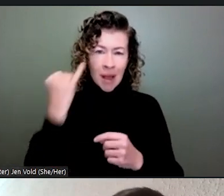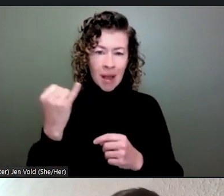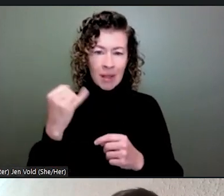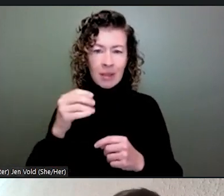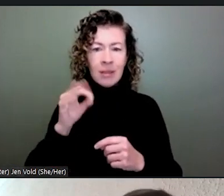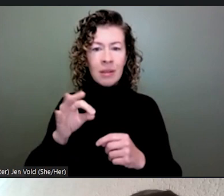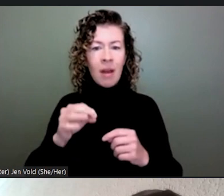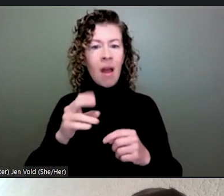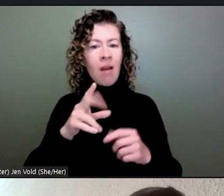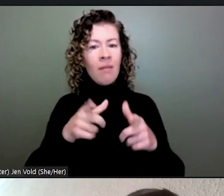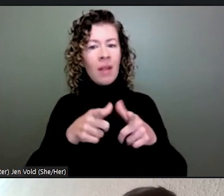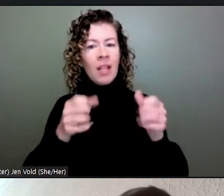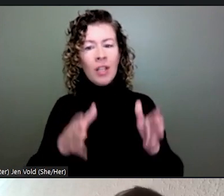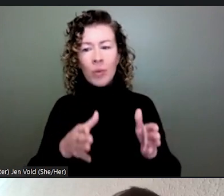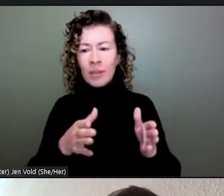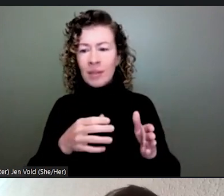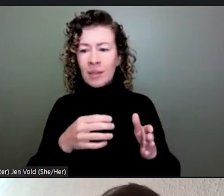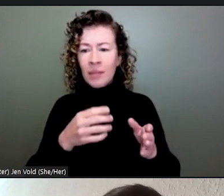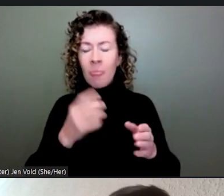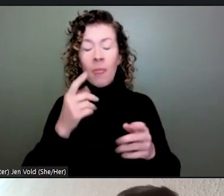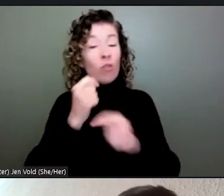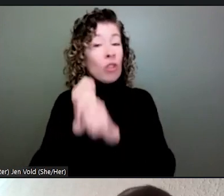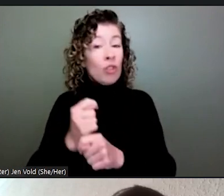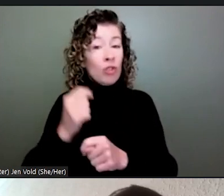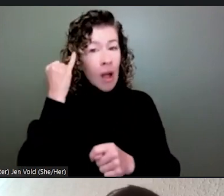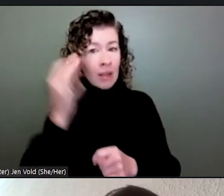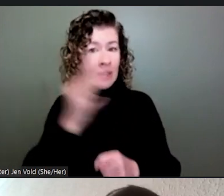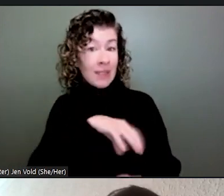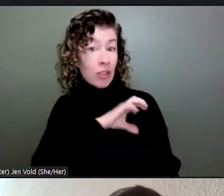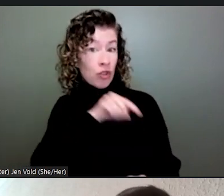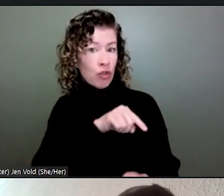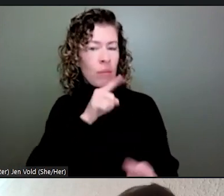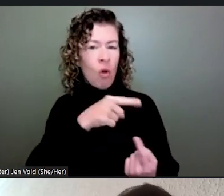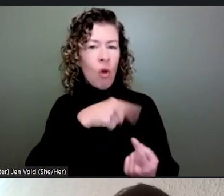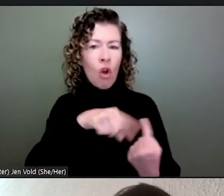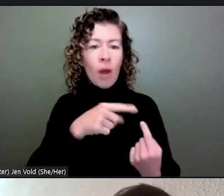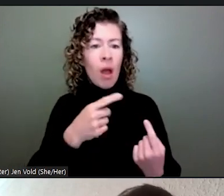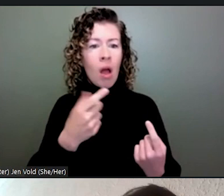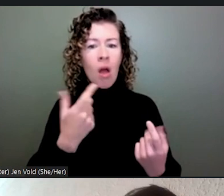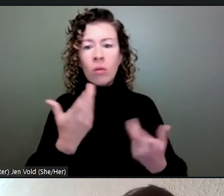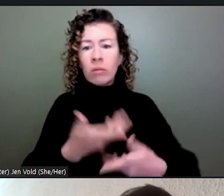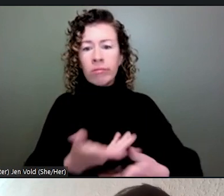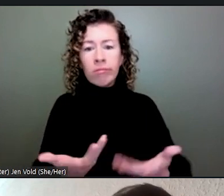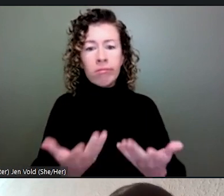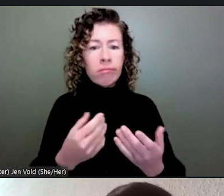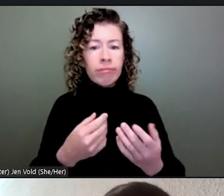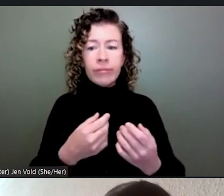So, I mean, the traditional notions of citizenship around, you know, Jus Sanguinis, in terms of